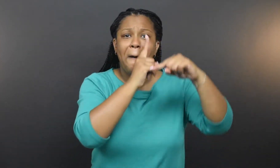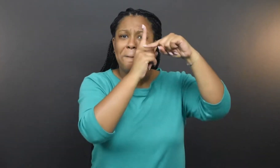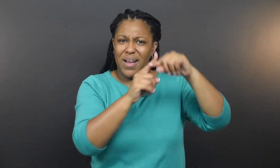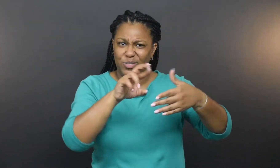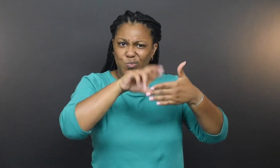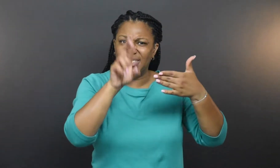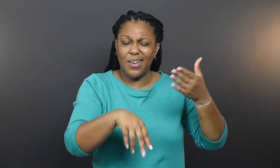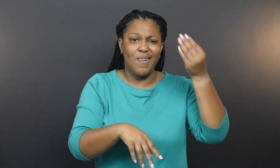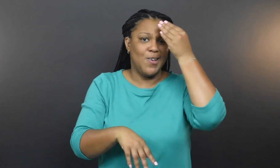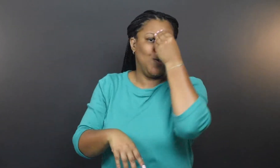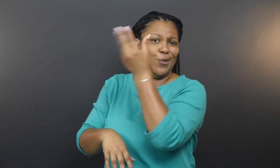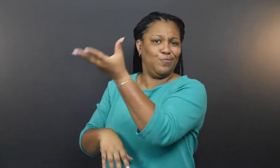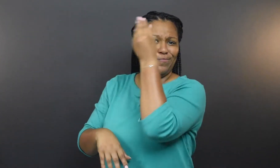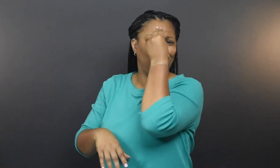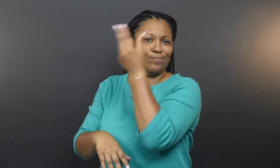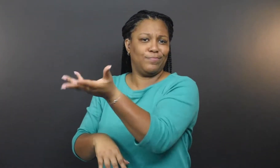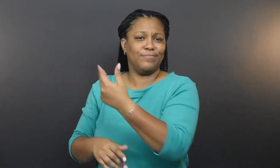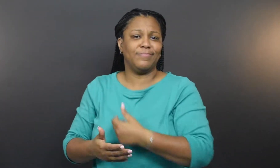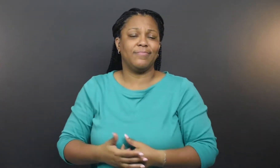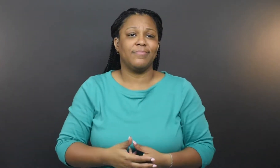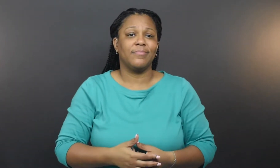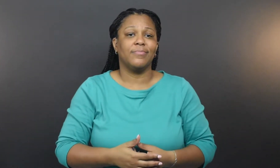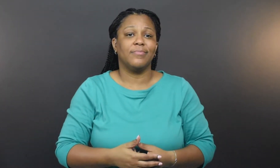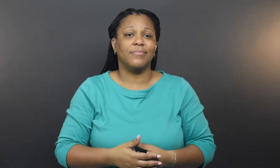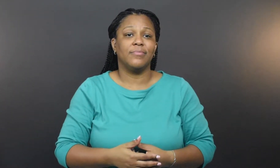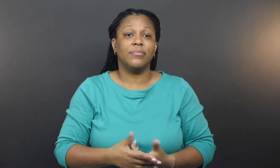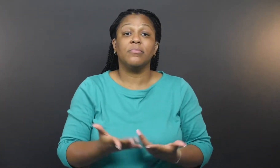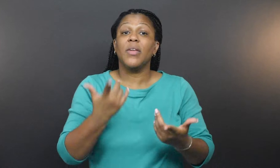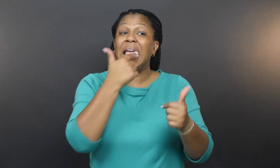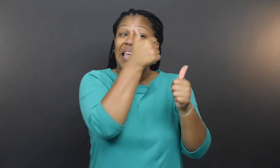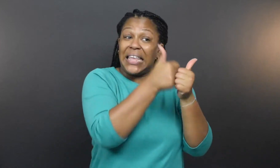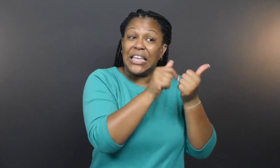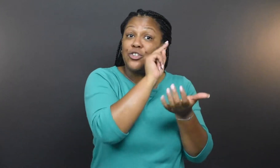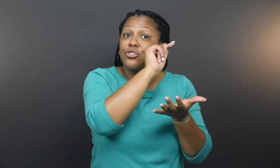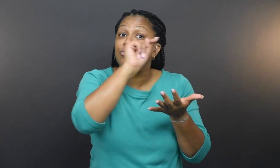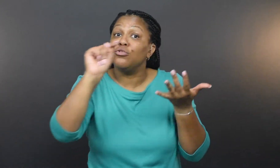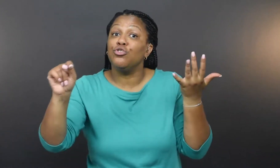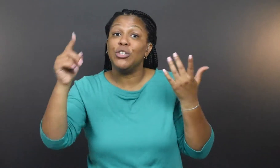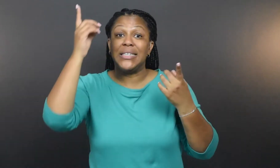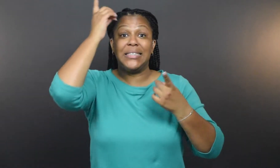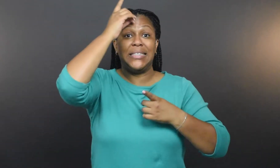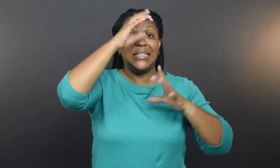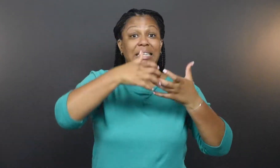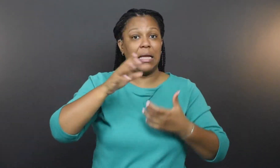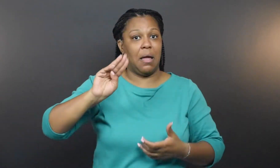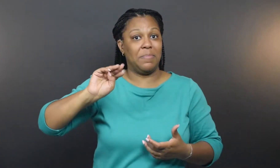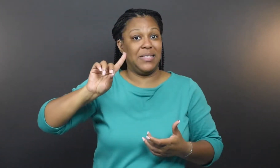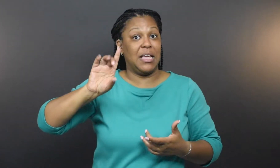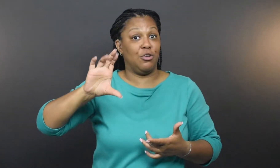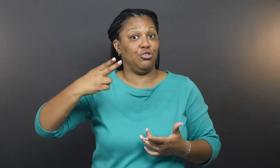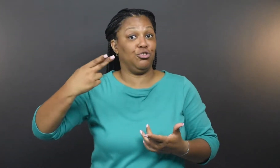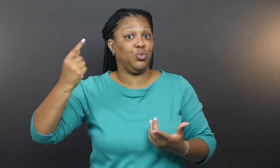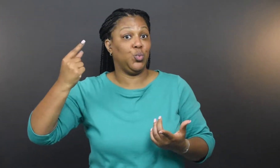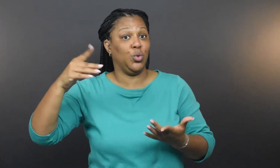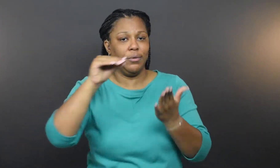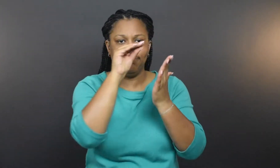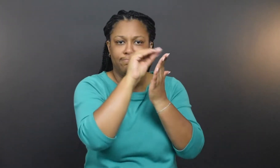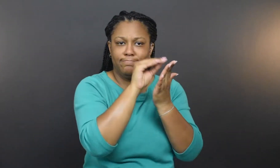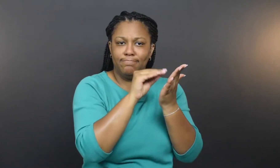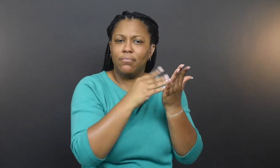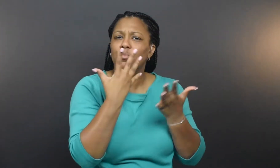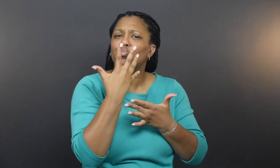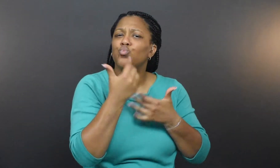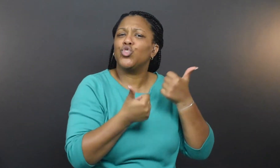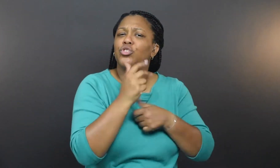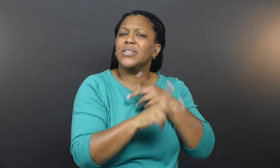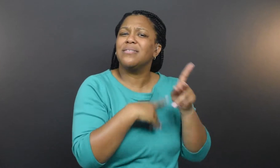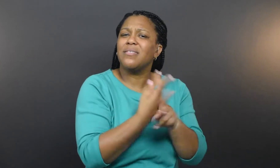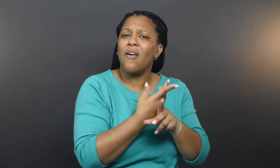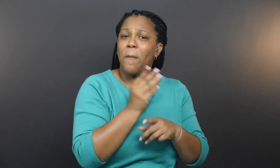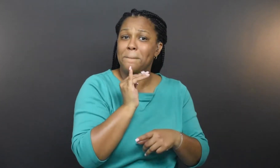• For each disease, MDH documents which types of Minnesotans are acquiring the disease,